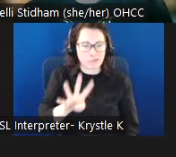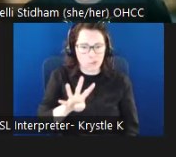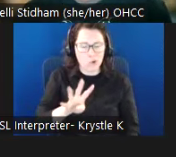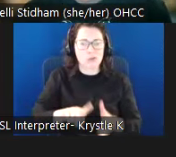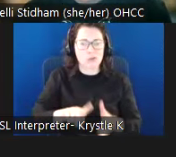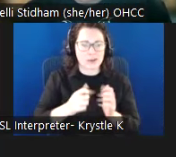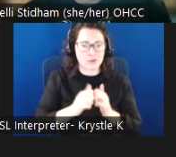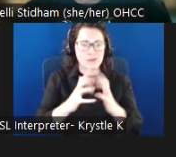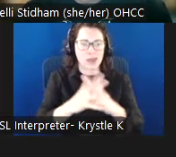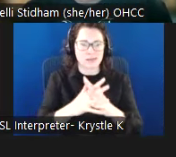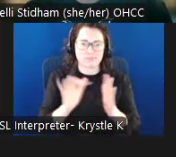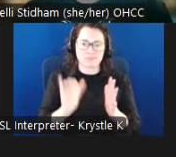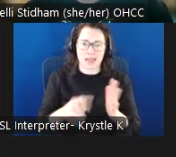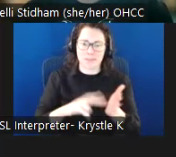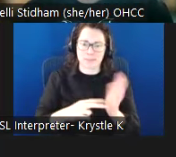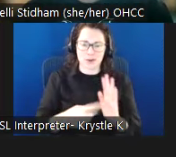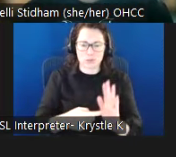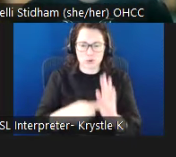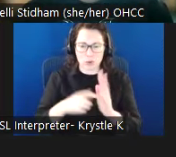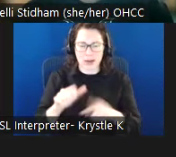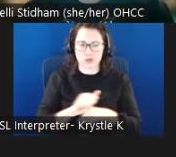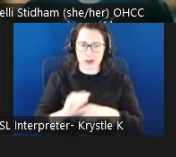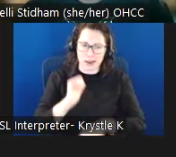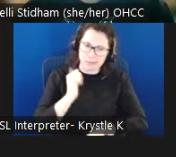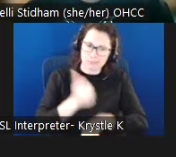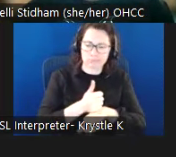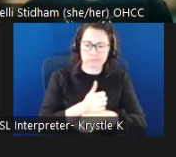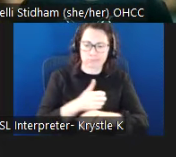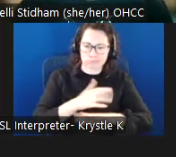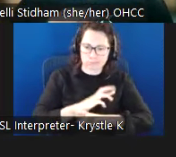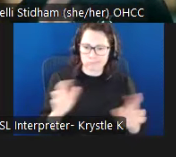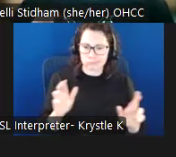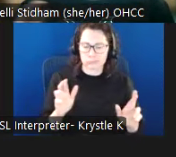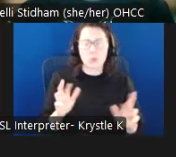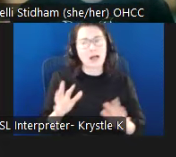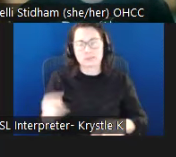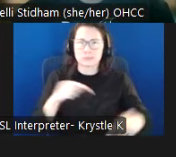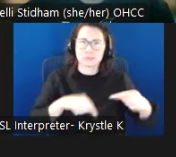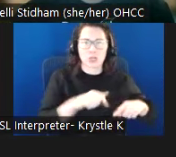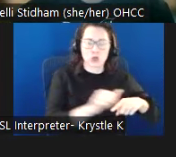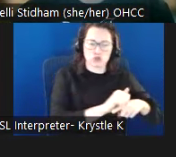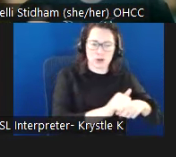training that uh to be in place for I I